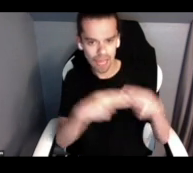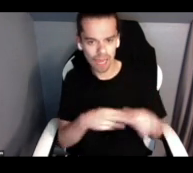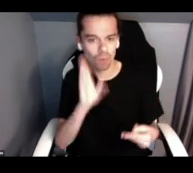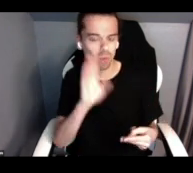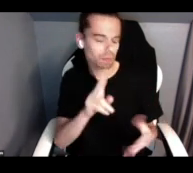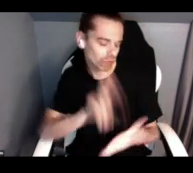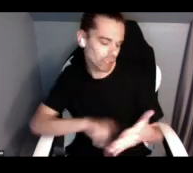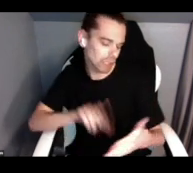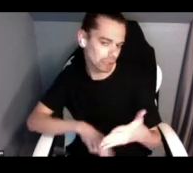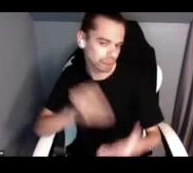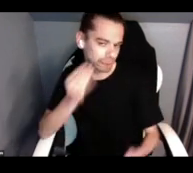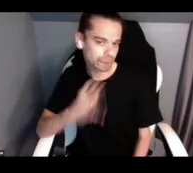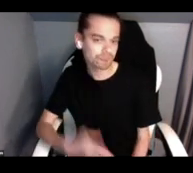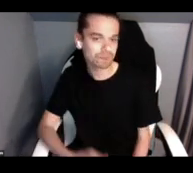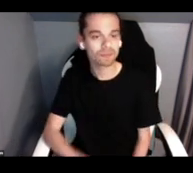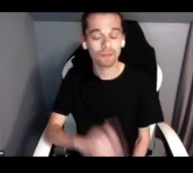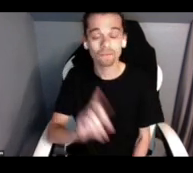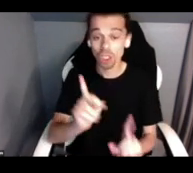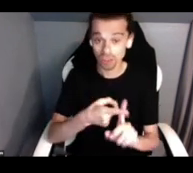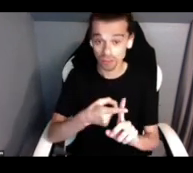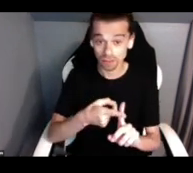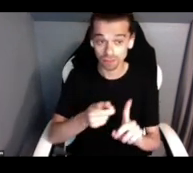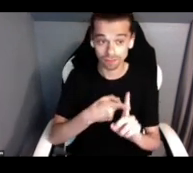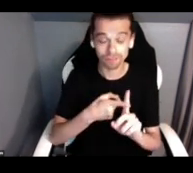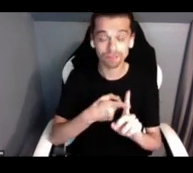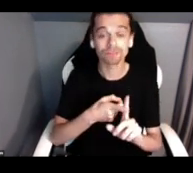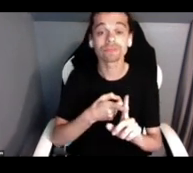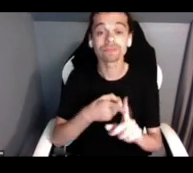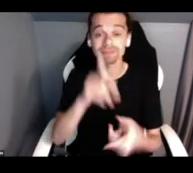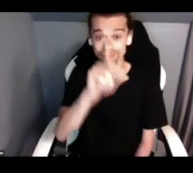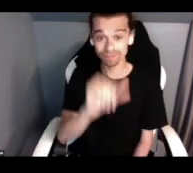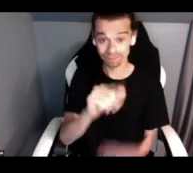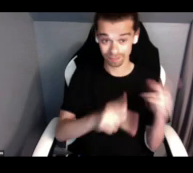First principle, disabled people of color with